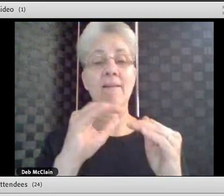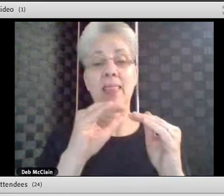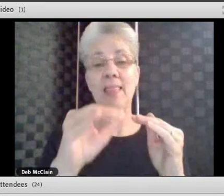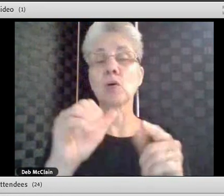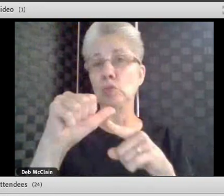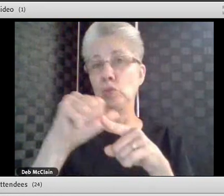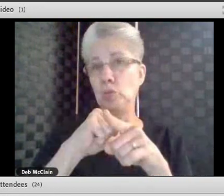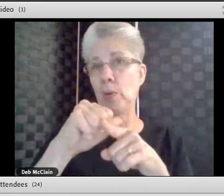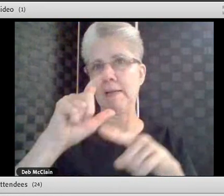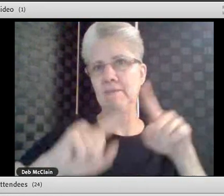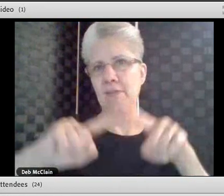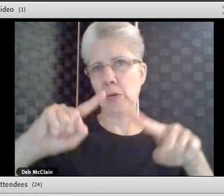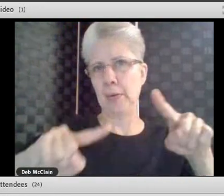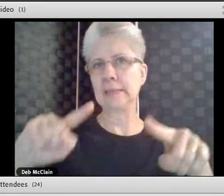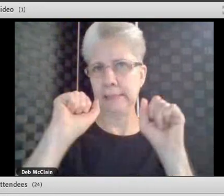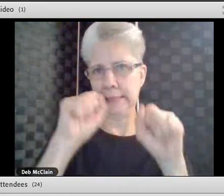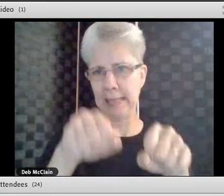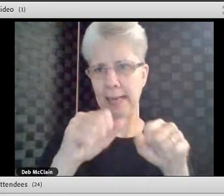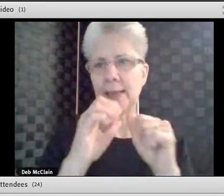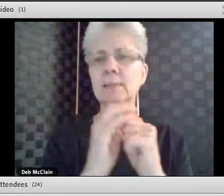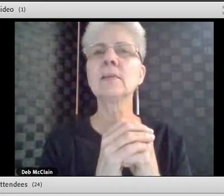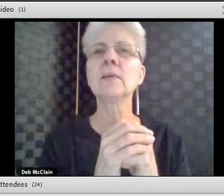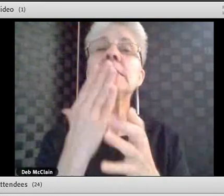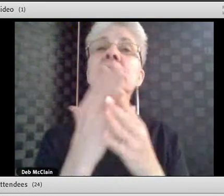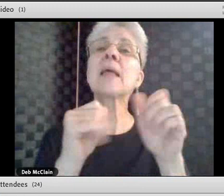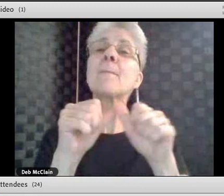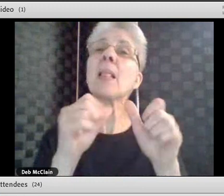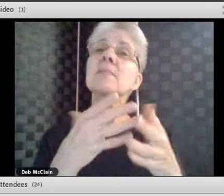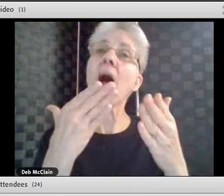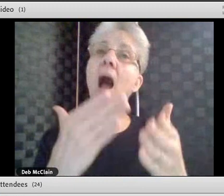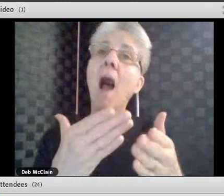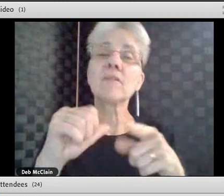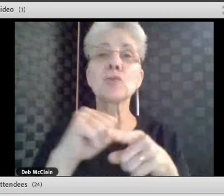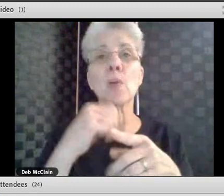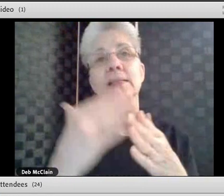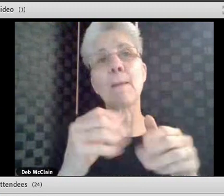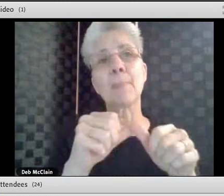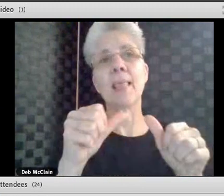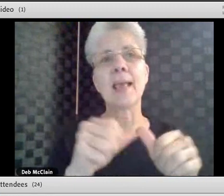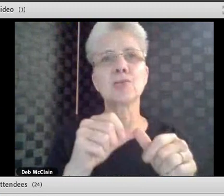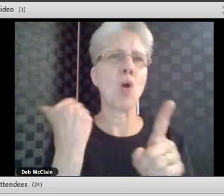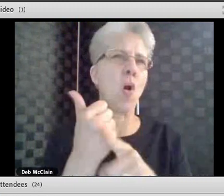And also, your staffing level and the training can vary. Some places offer training.